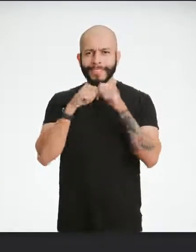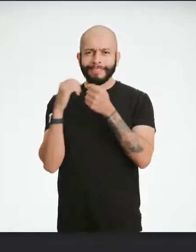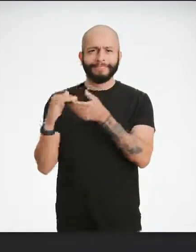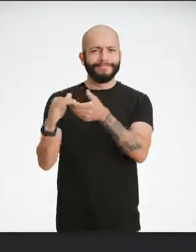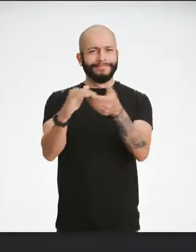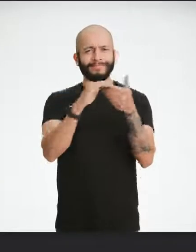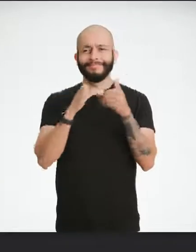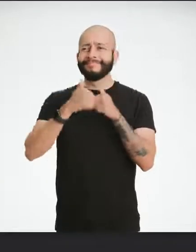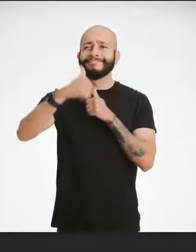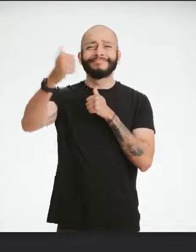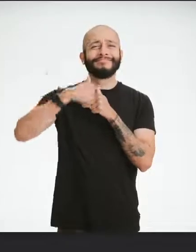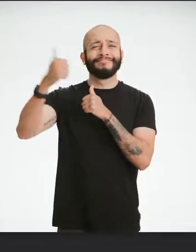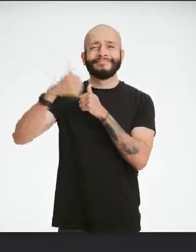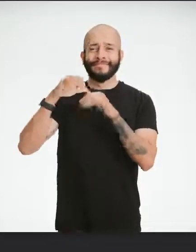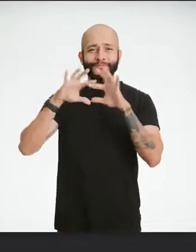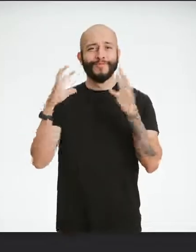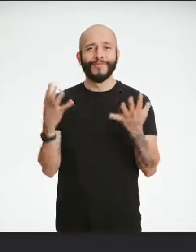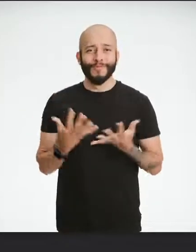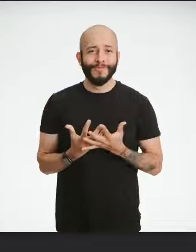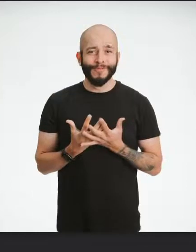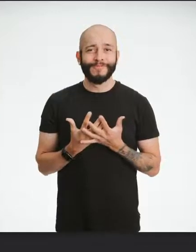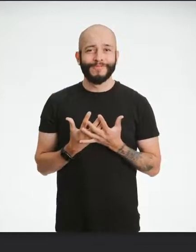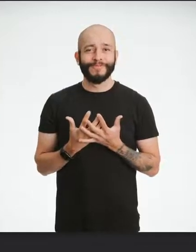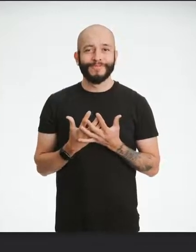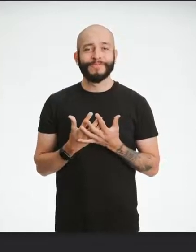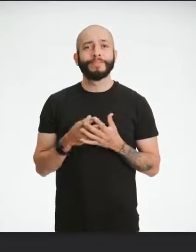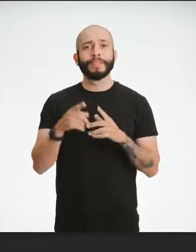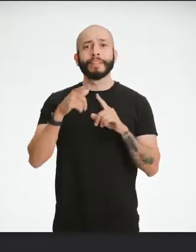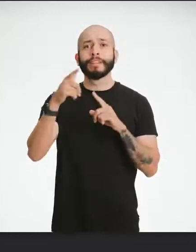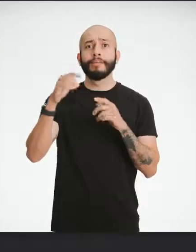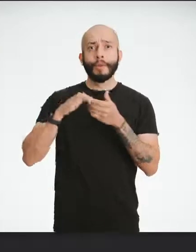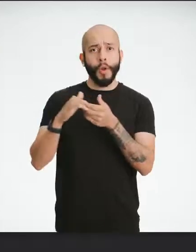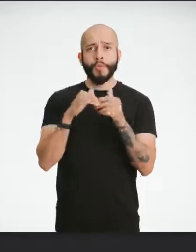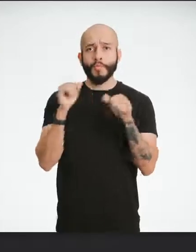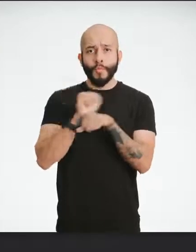There's collaboration for work, like a product road map in Airtable, and there's also collaboration